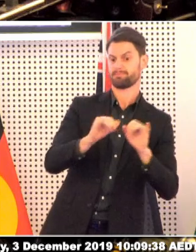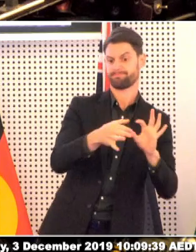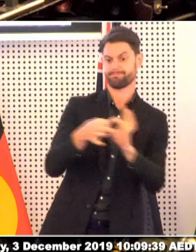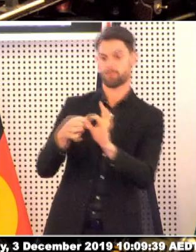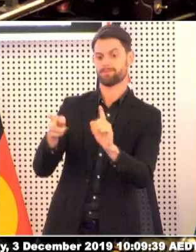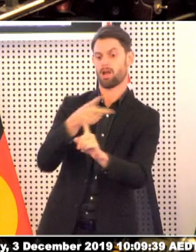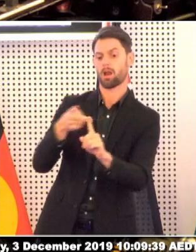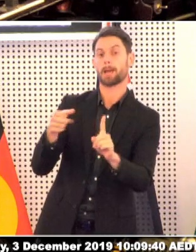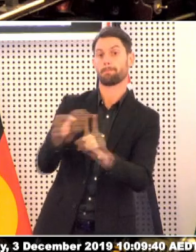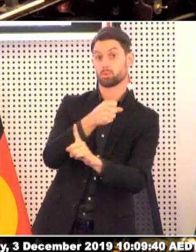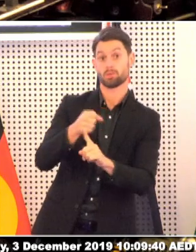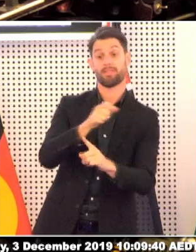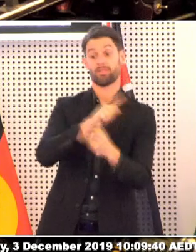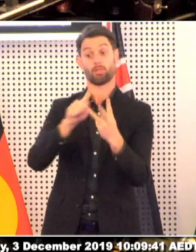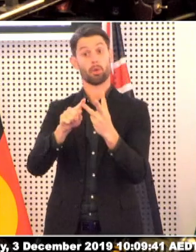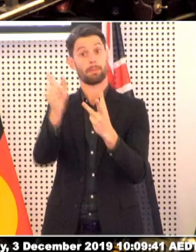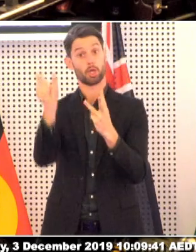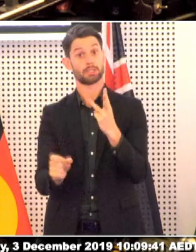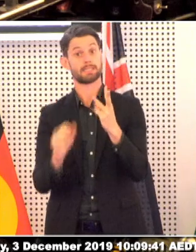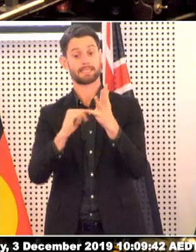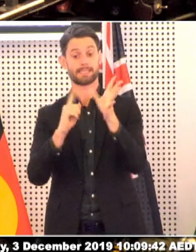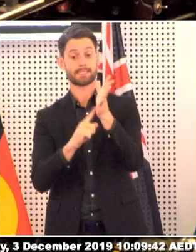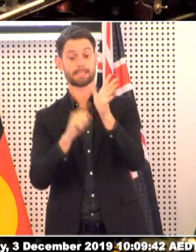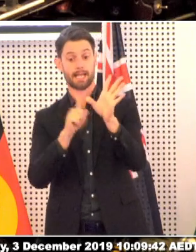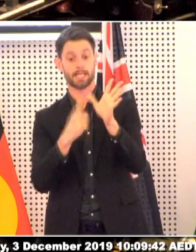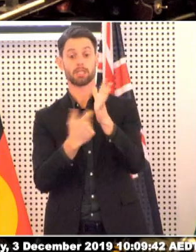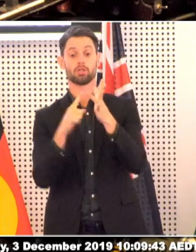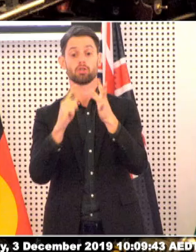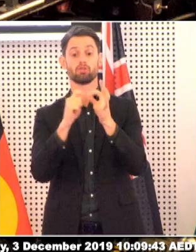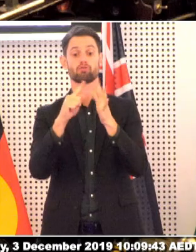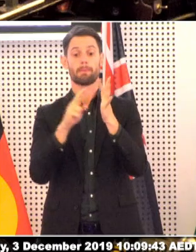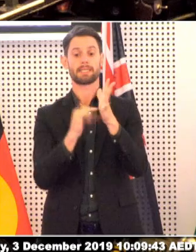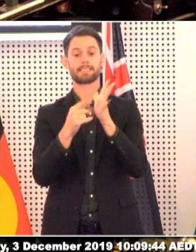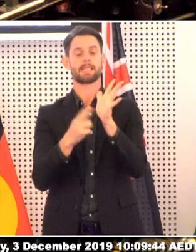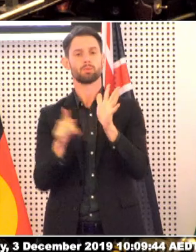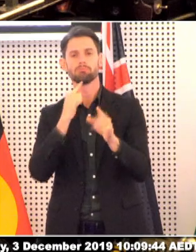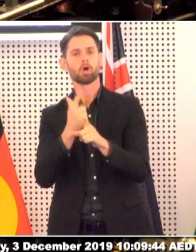And Sally Robinson will speak about her research on developing safe strategies.